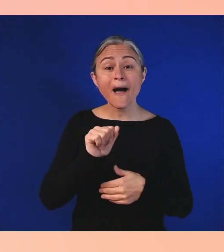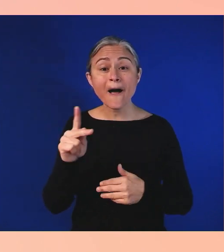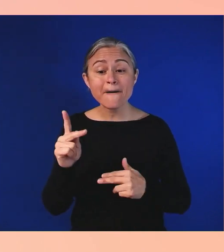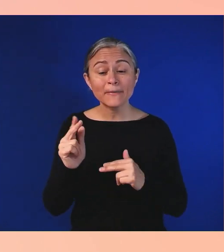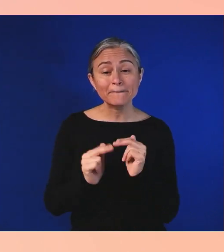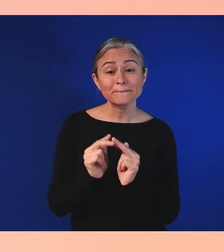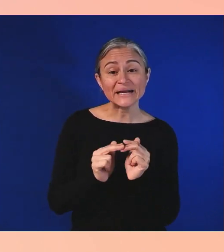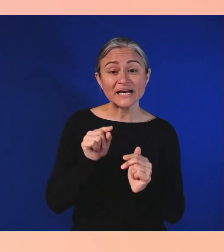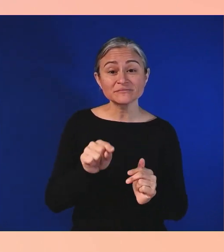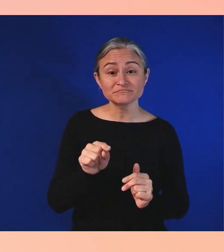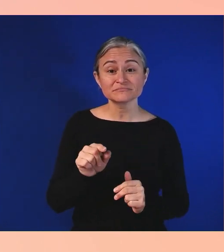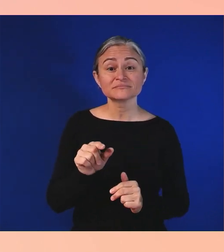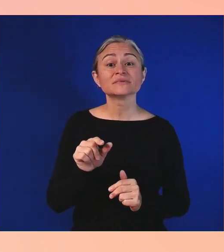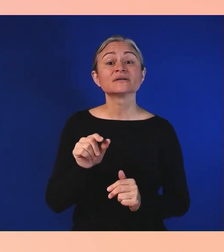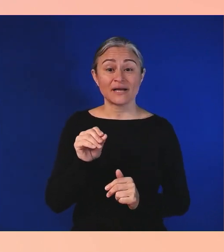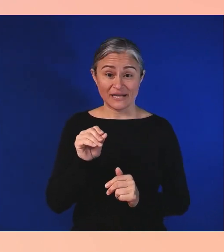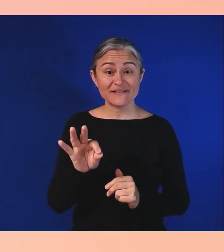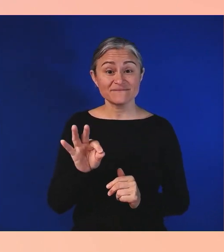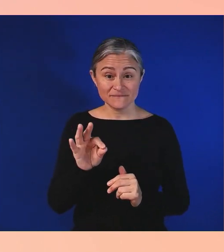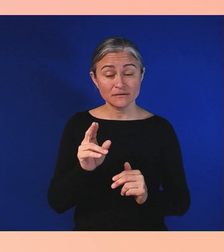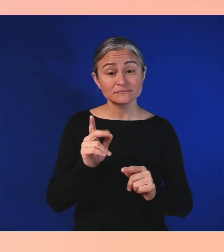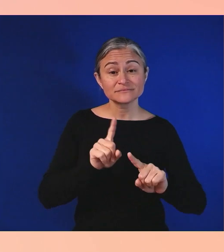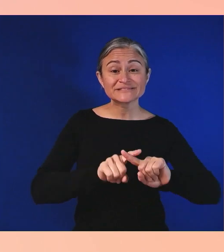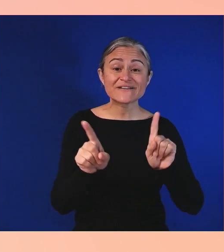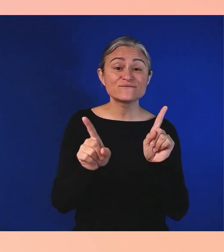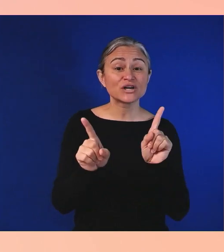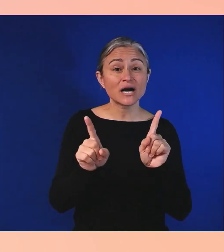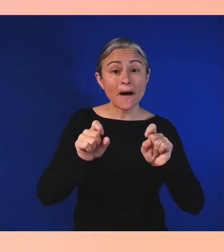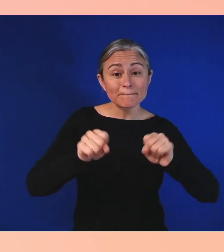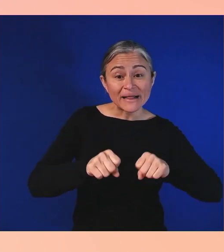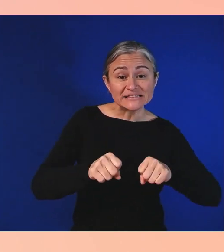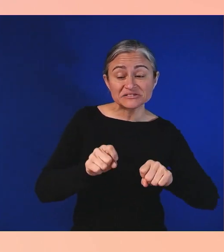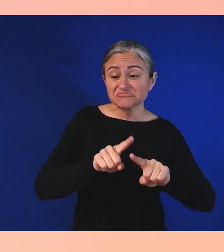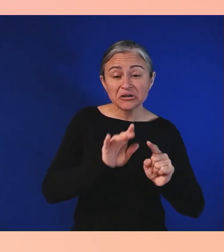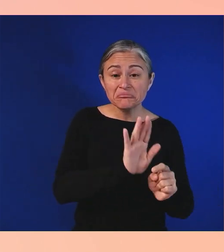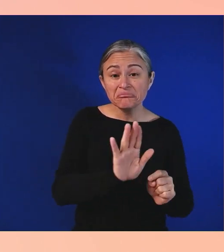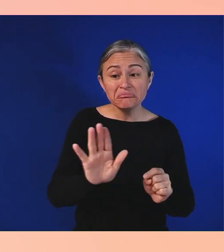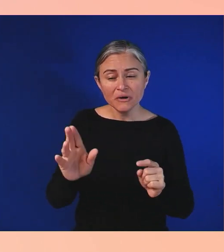it always benefits the society at large.